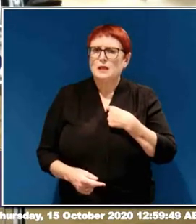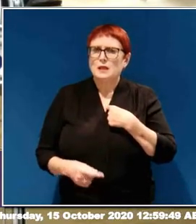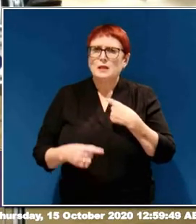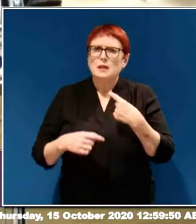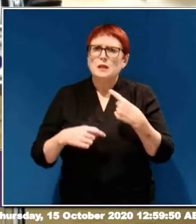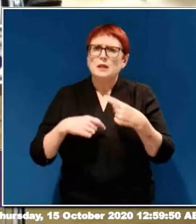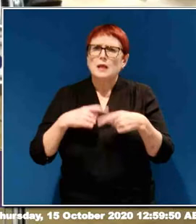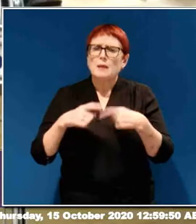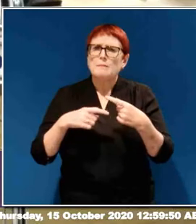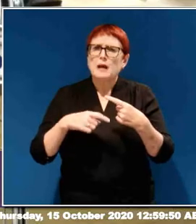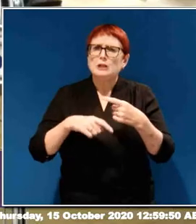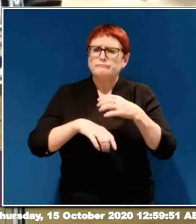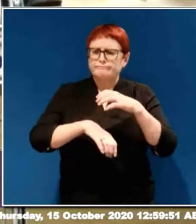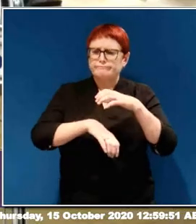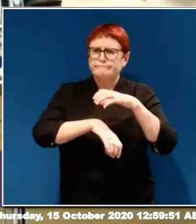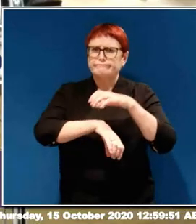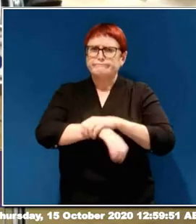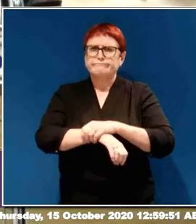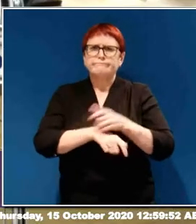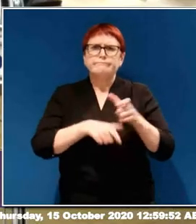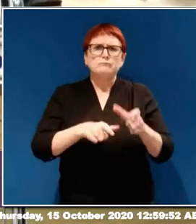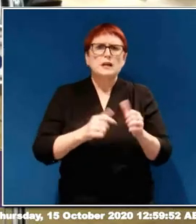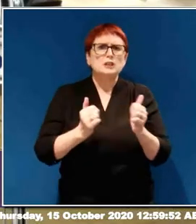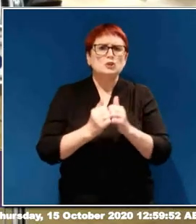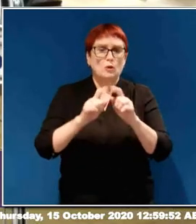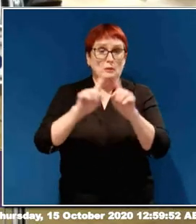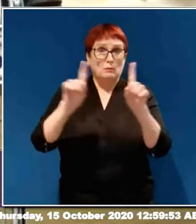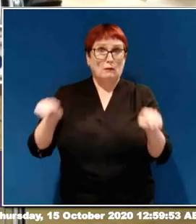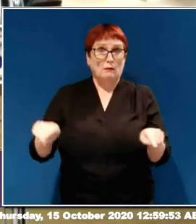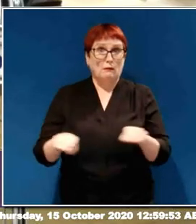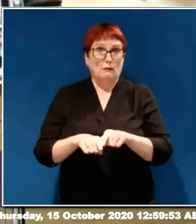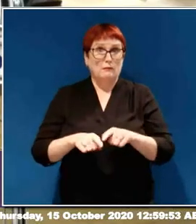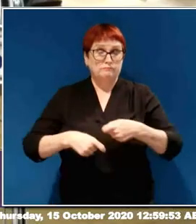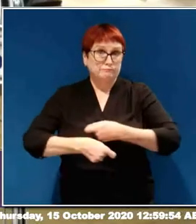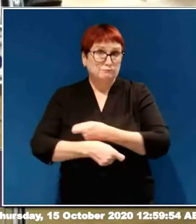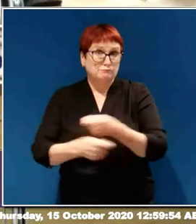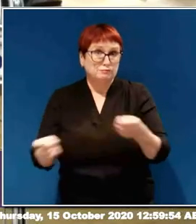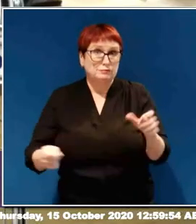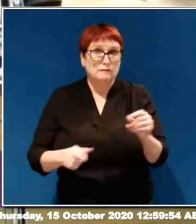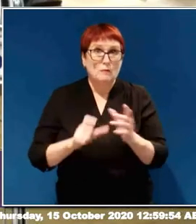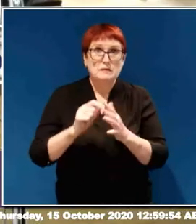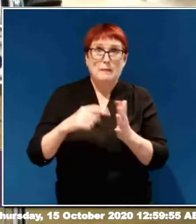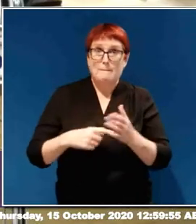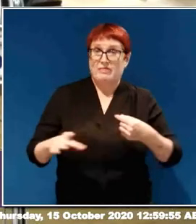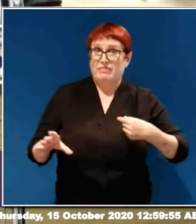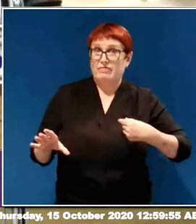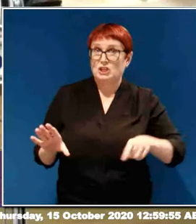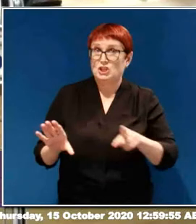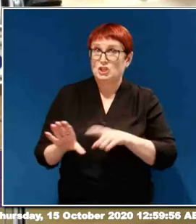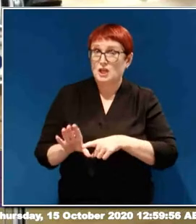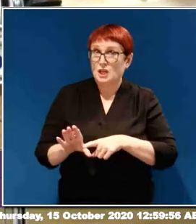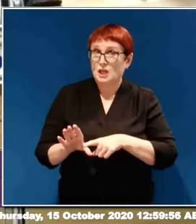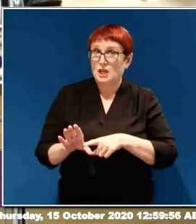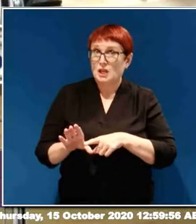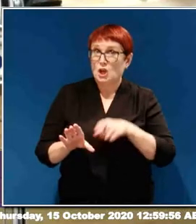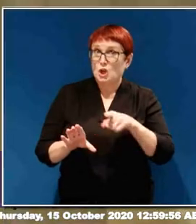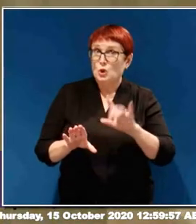document which has been released by the Department this year, have you received specific training in that? Yes.